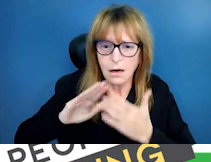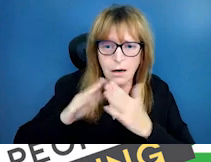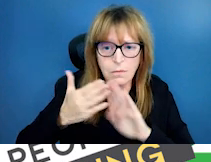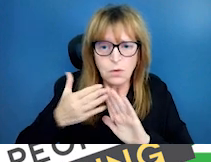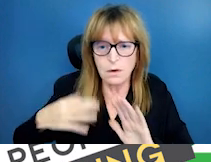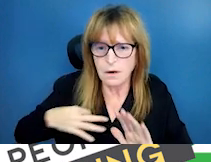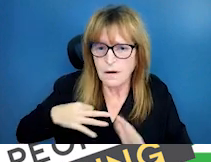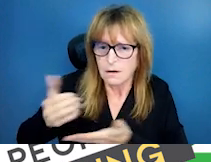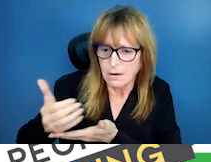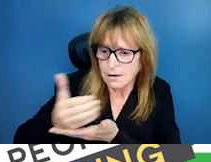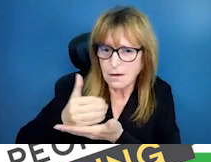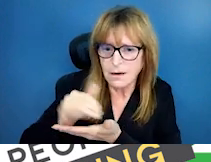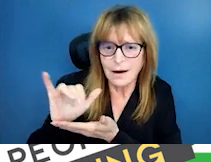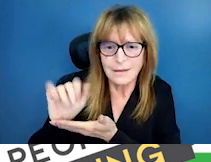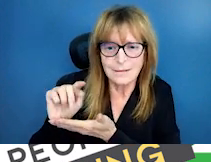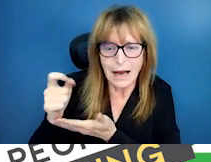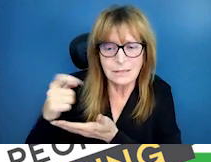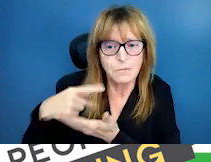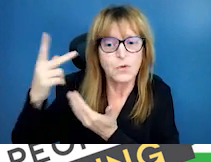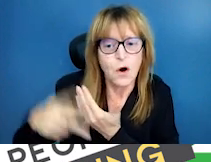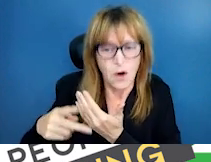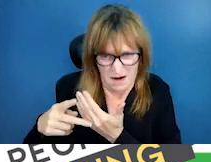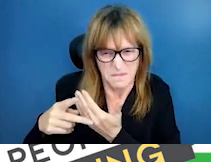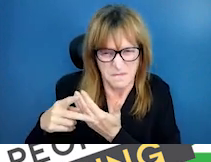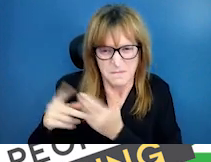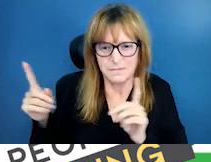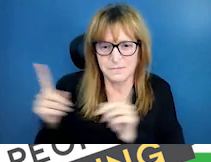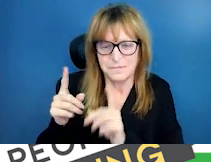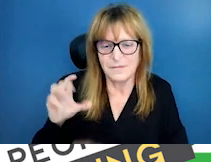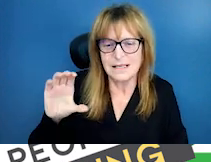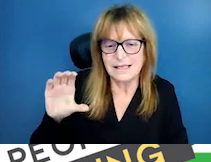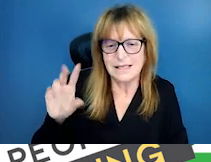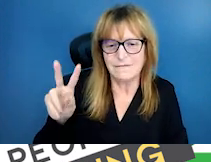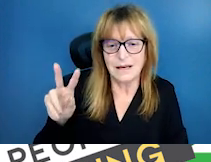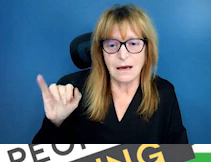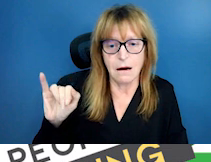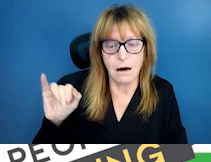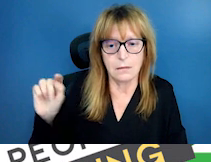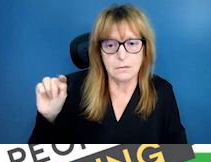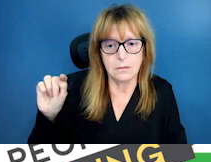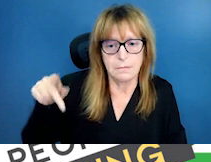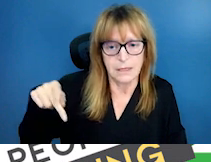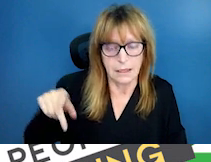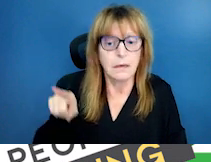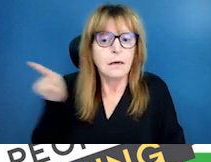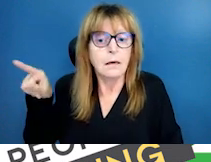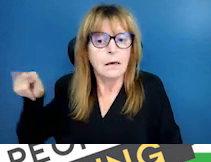If you’re in Quebec, the program is known as the Income tax assistance Volunteer Program or ITAVP.